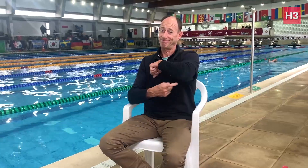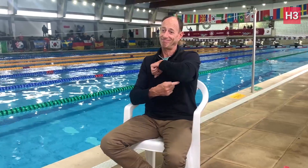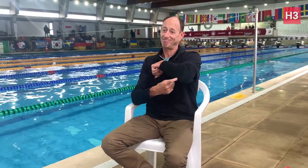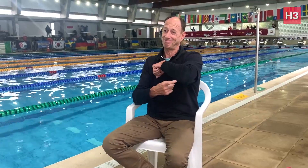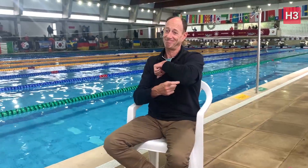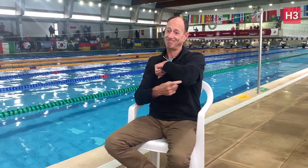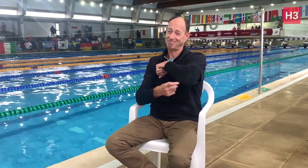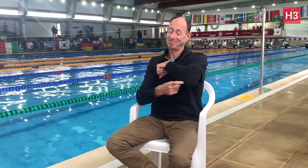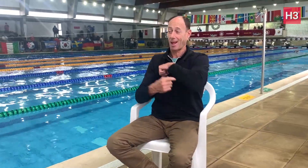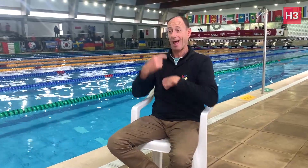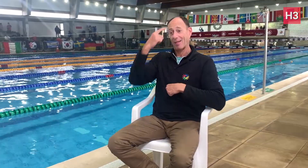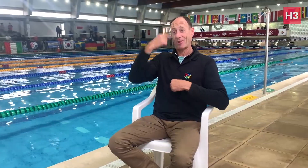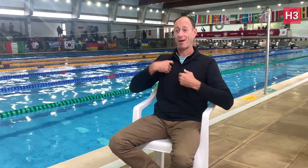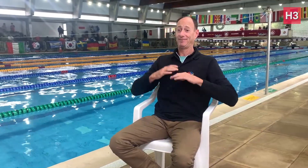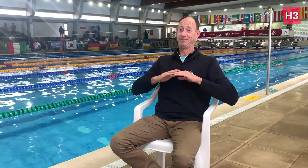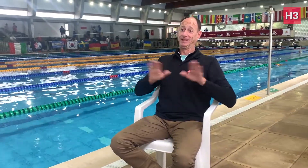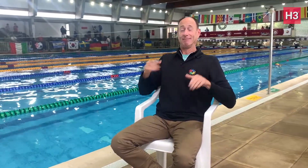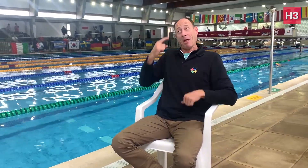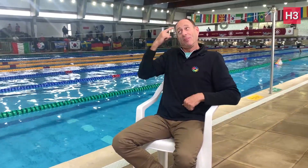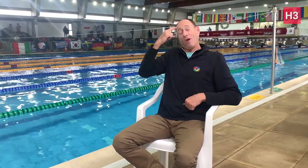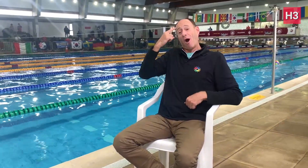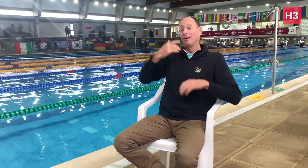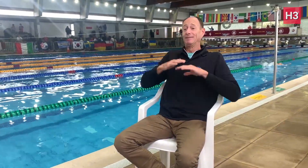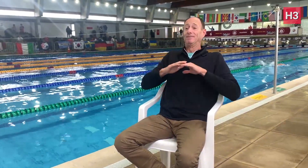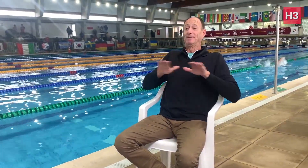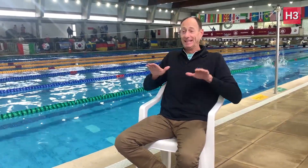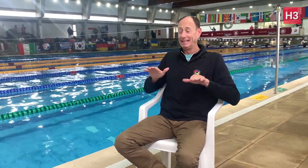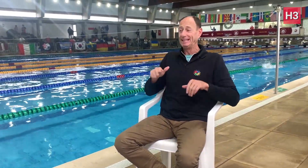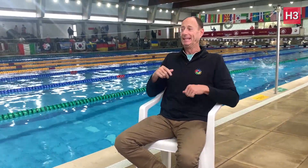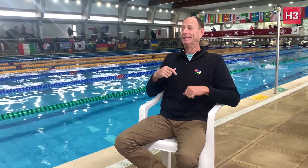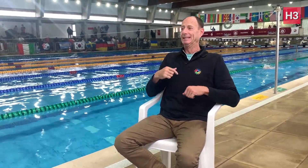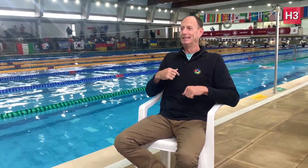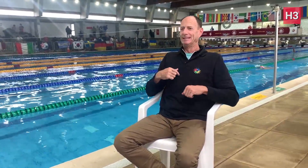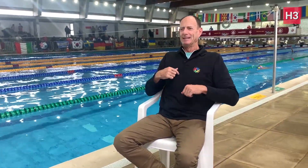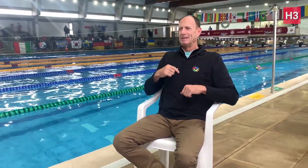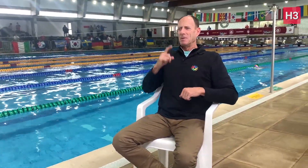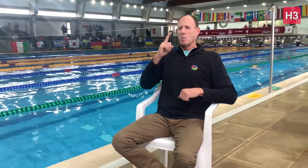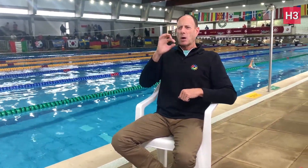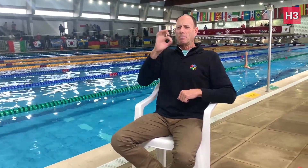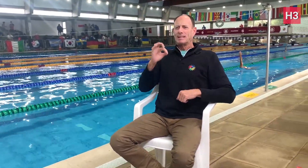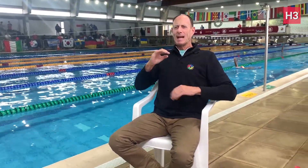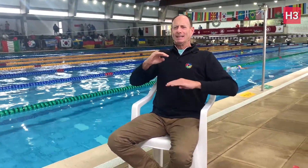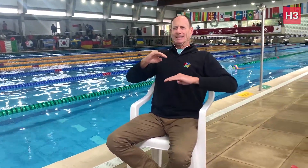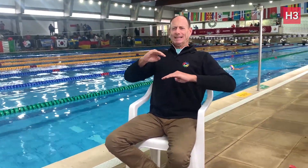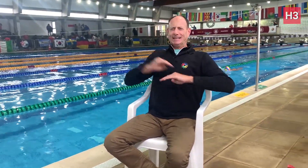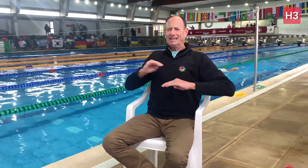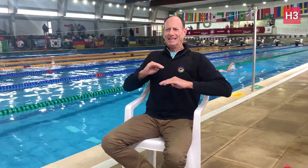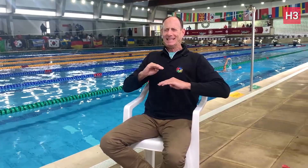It’s very tempting- I thought I was done with the Deaflympics,